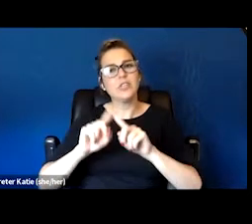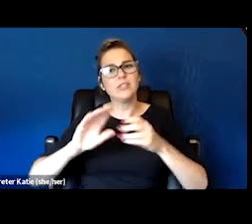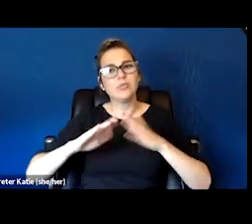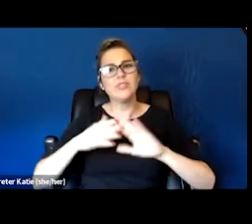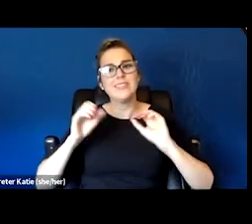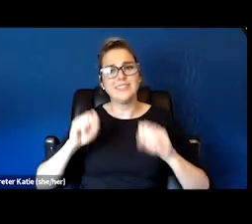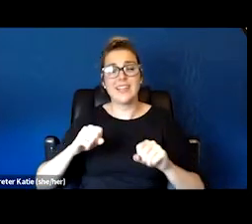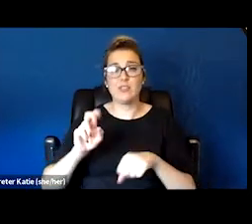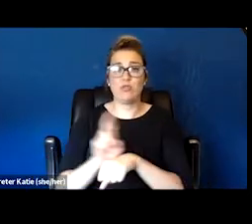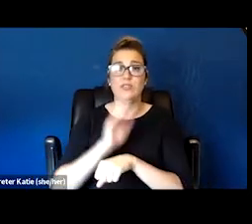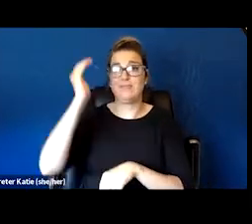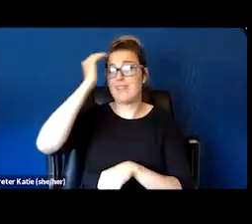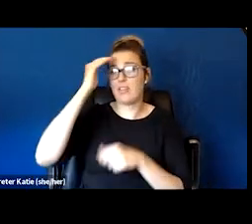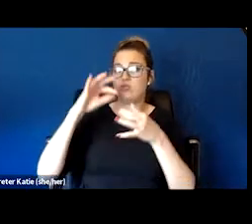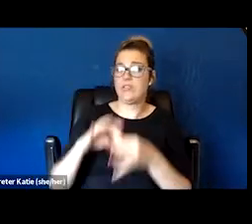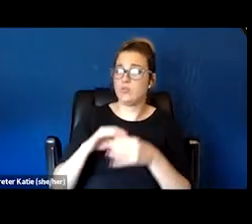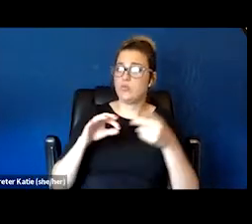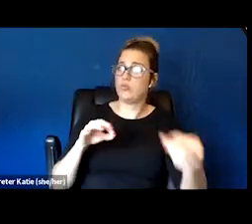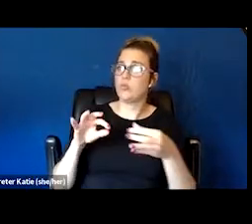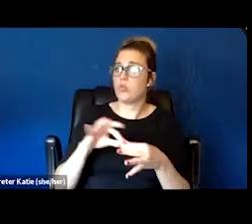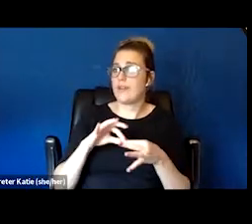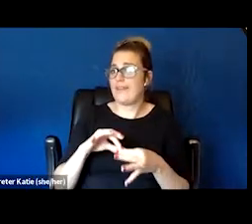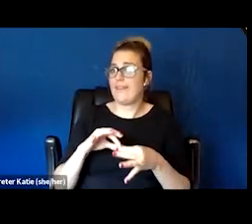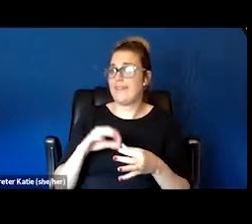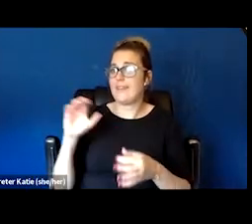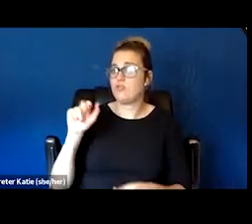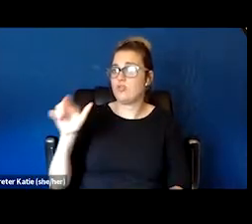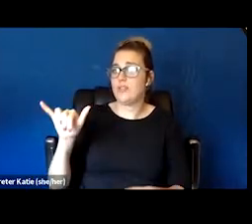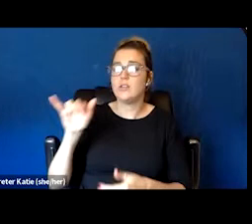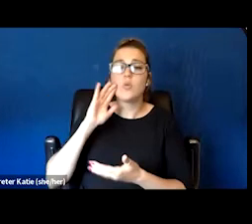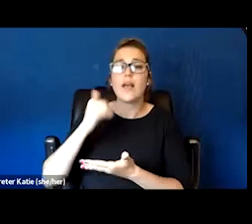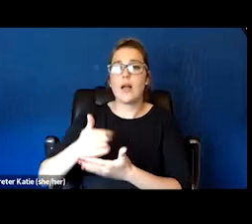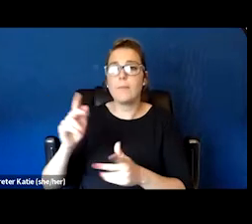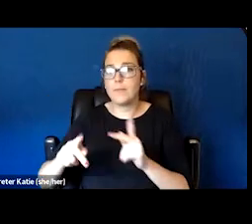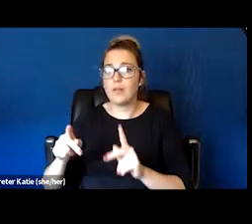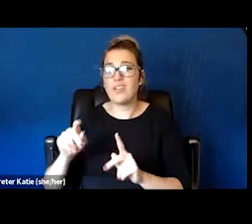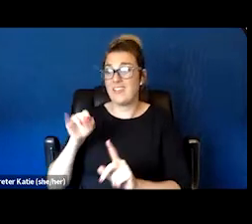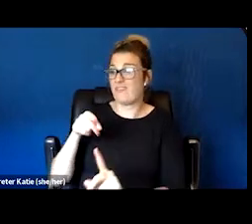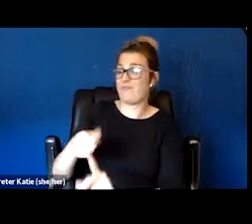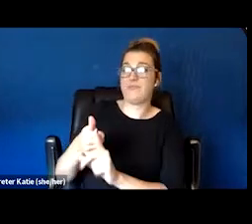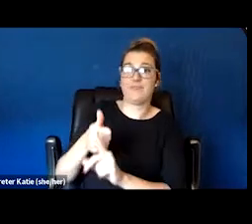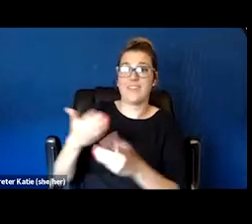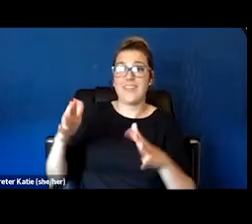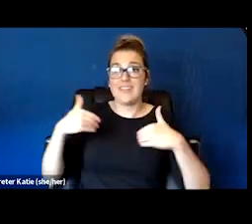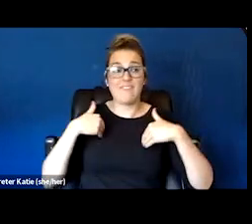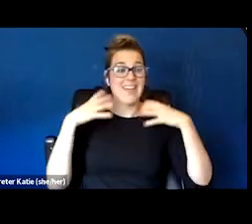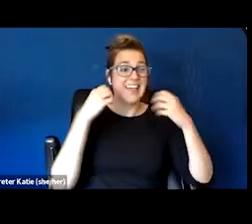Coordinated Entry to help really connect folks who have both healthcare and housing needs to the systems of care that they can be helped with.